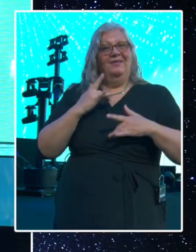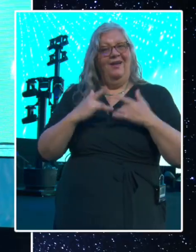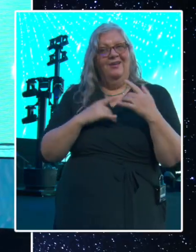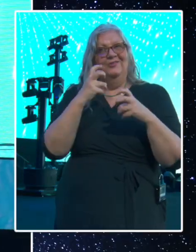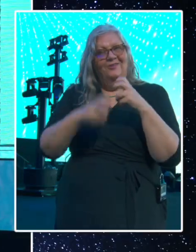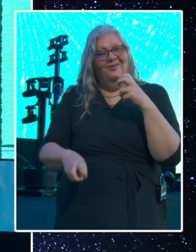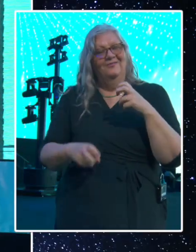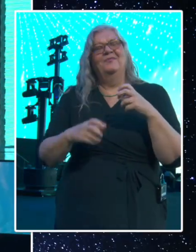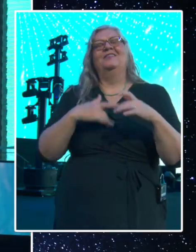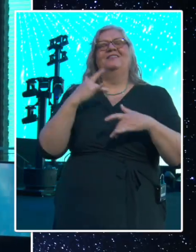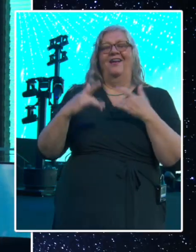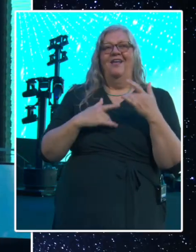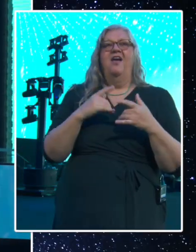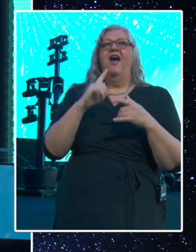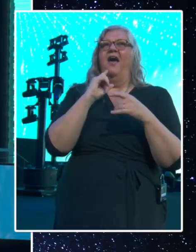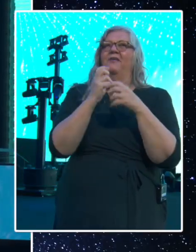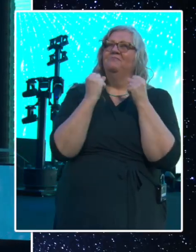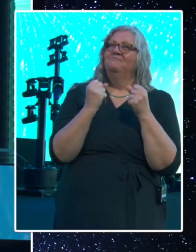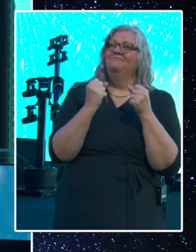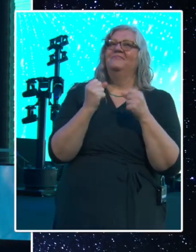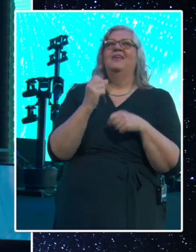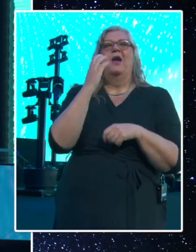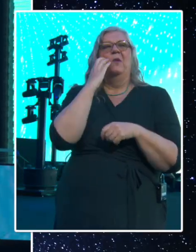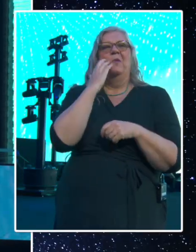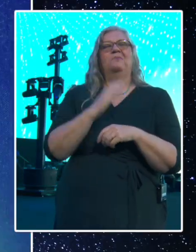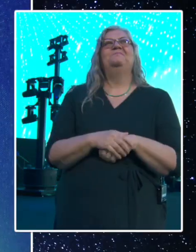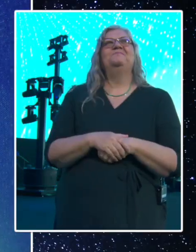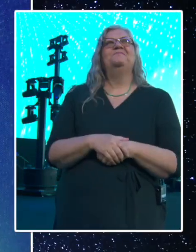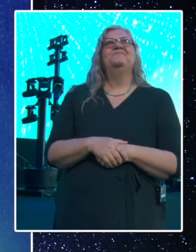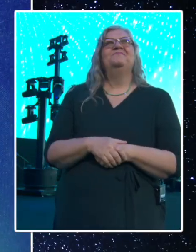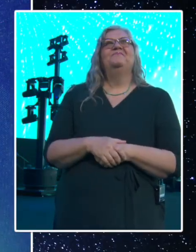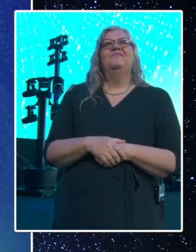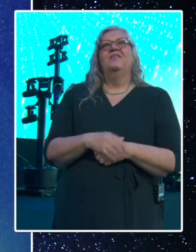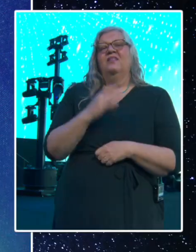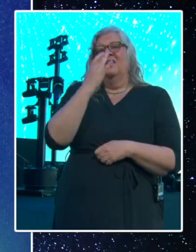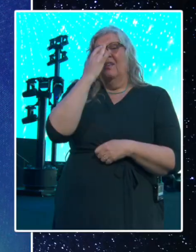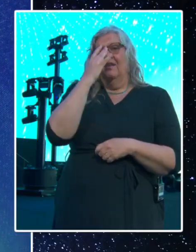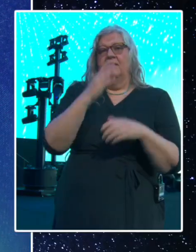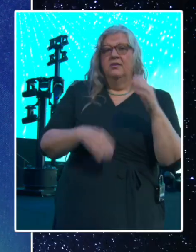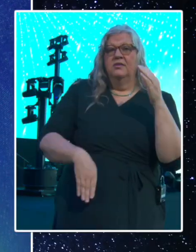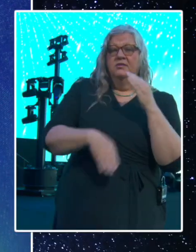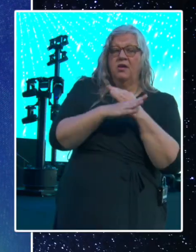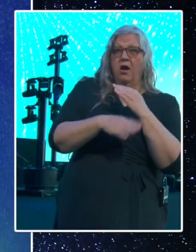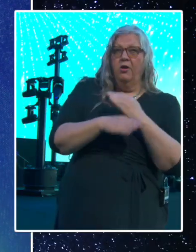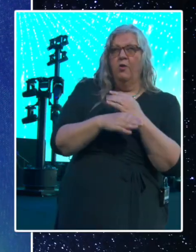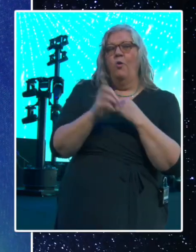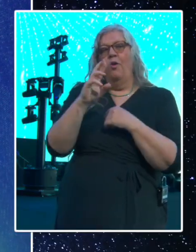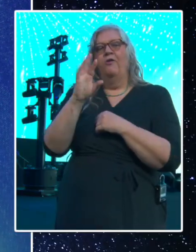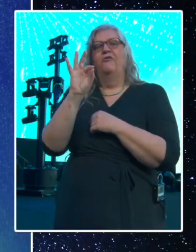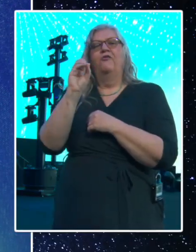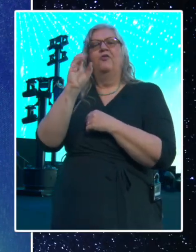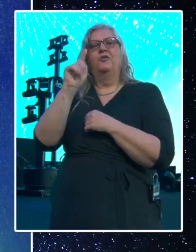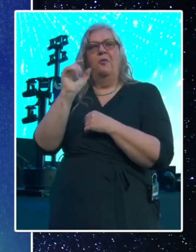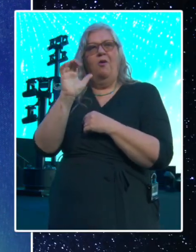I have all the confidence in the world. But as soccer or football, as we call it, is a global sport